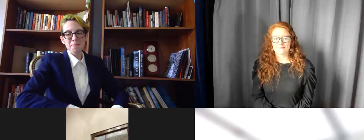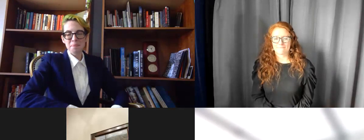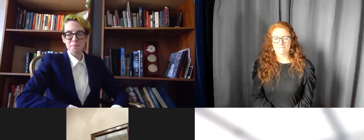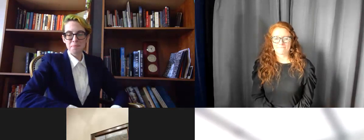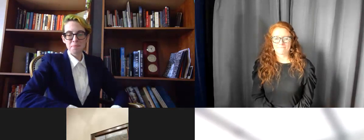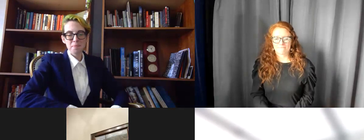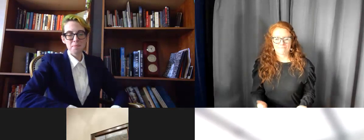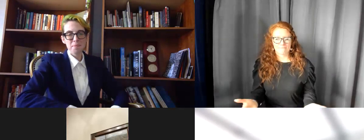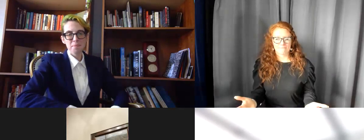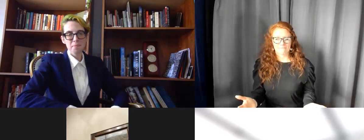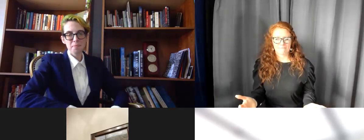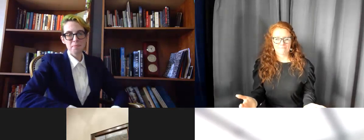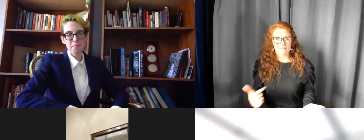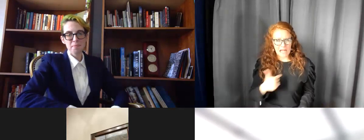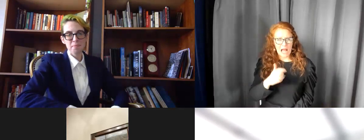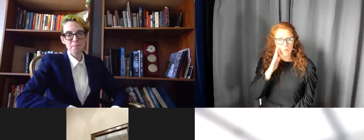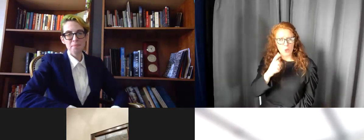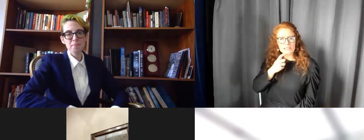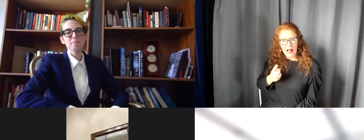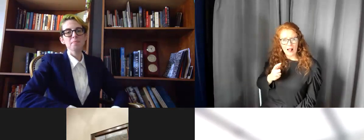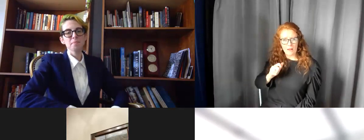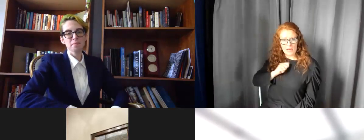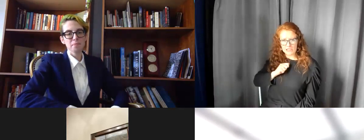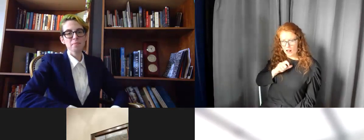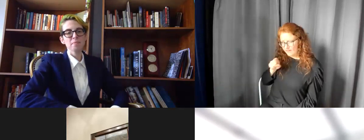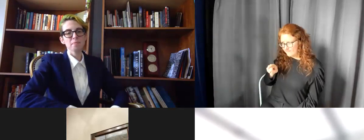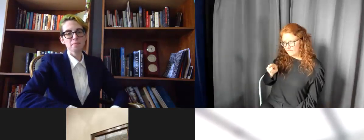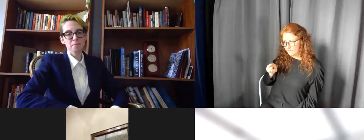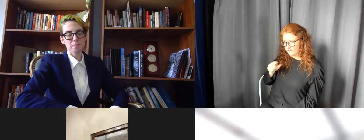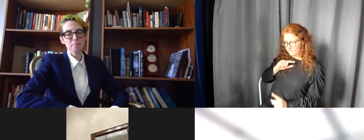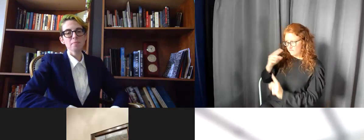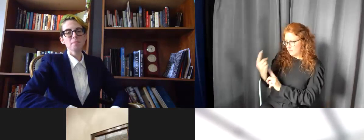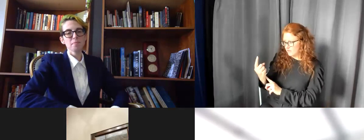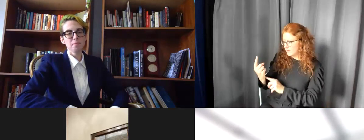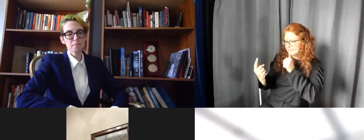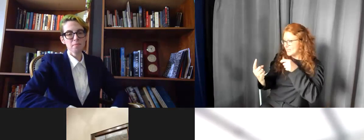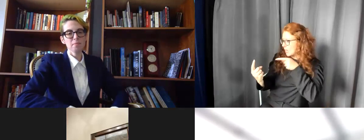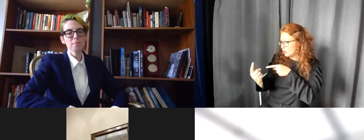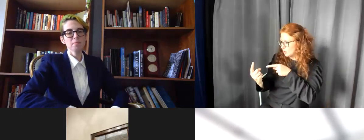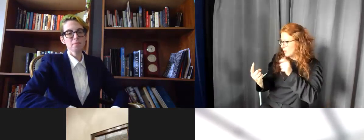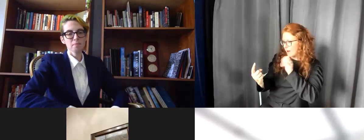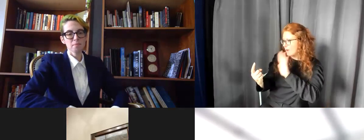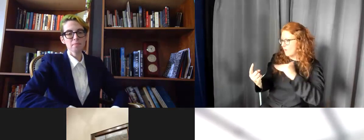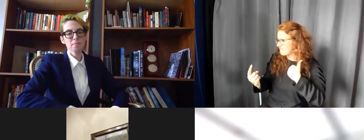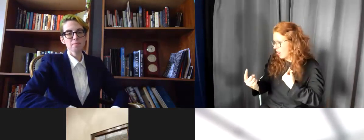Jordan Radford: it's not you. Jordan Radford: It's not your fault. Jordan Radford: I spent